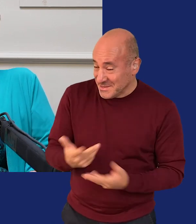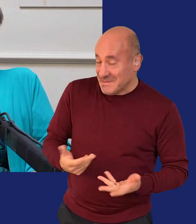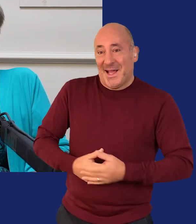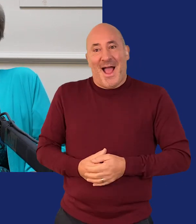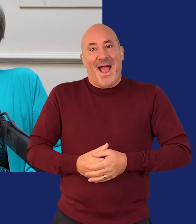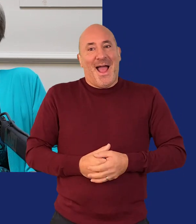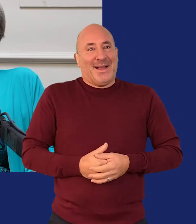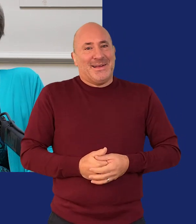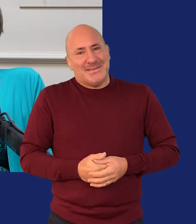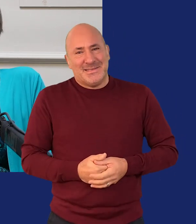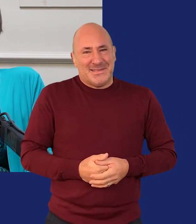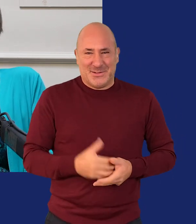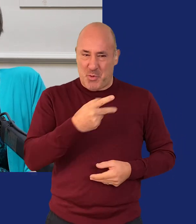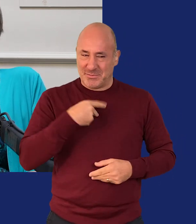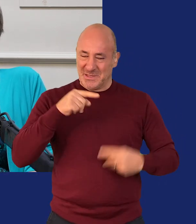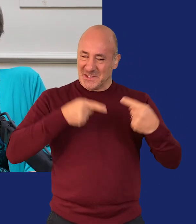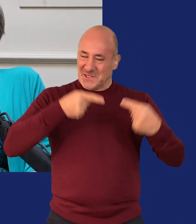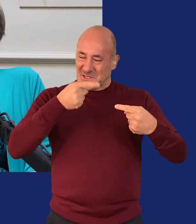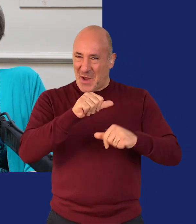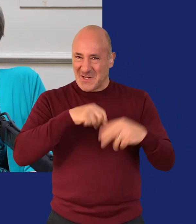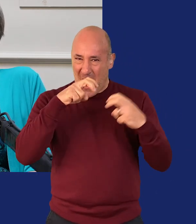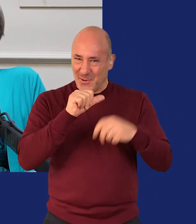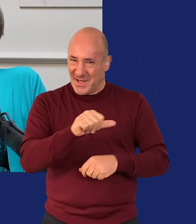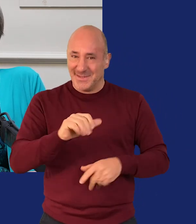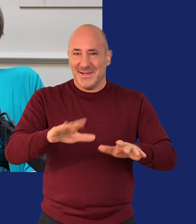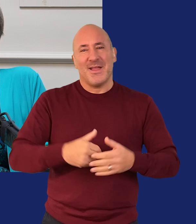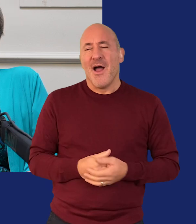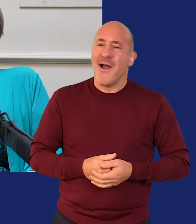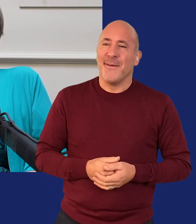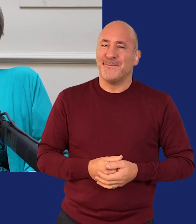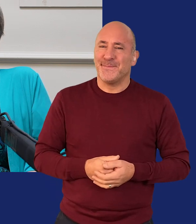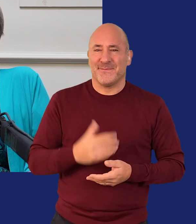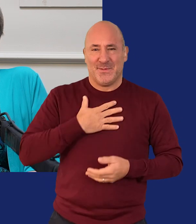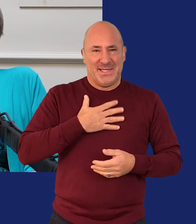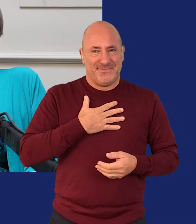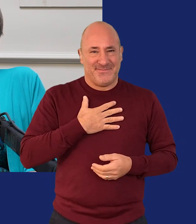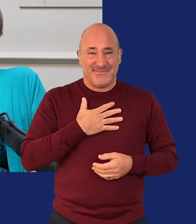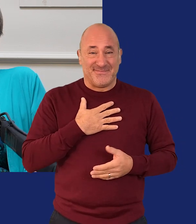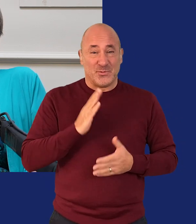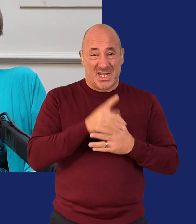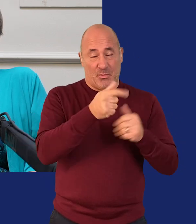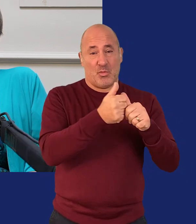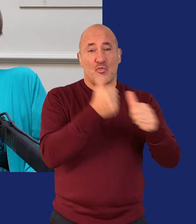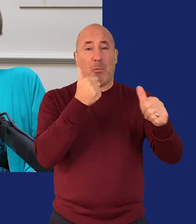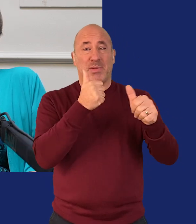We wouldn't want a fight on our hands, would we? Um, no, yeah, I think, you know, for me that sits actually with an employer brand,